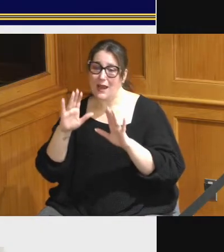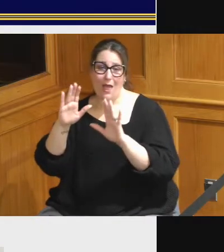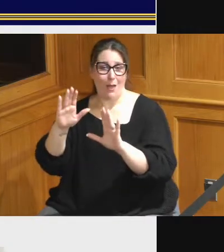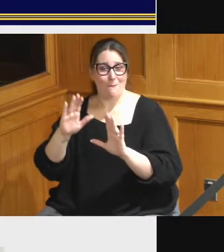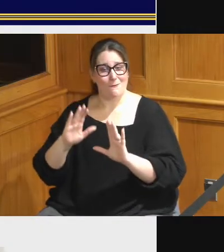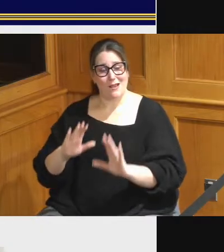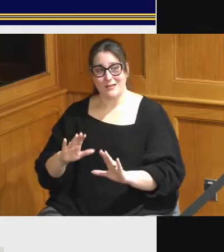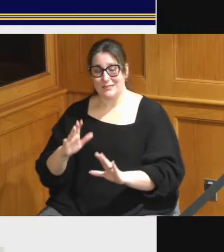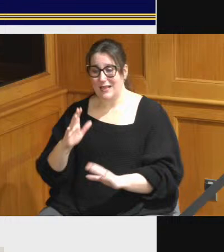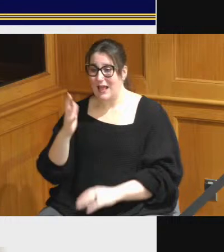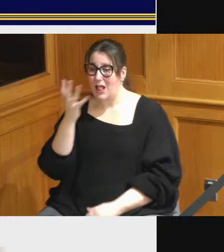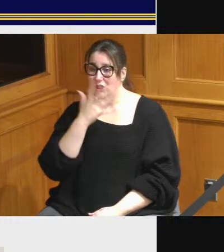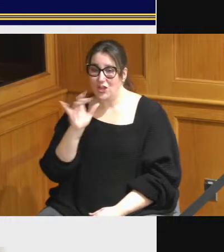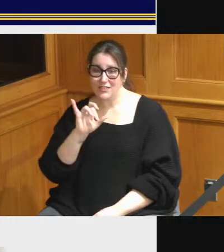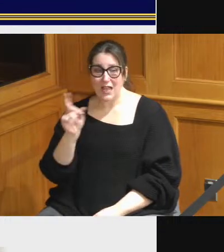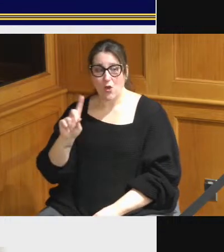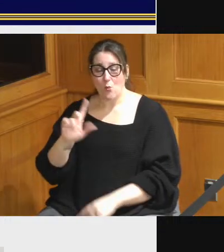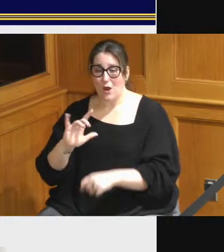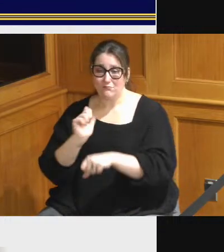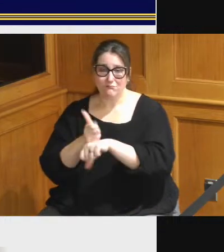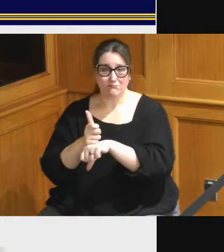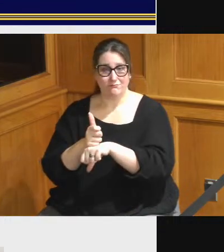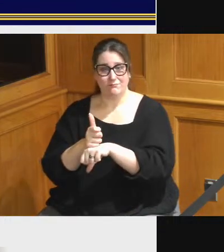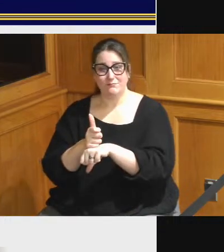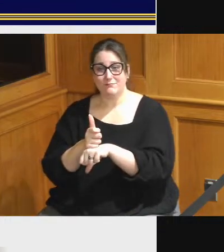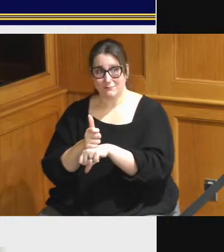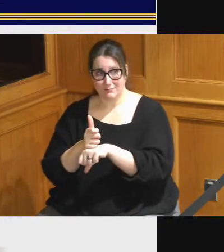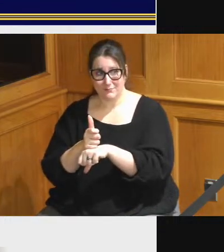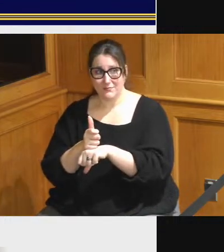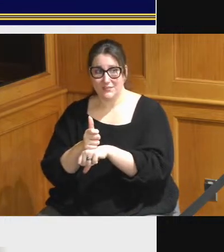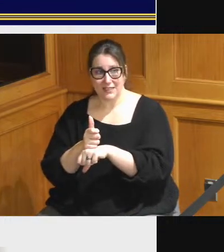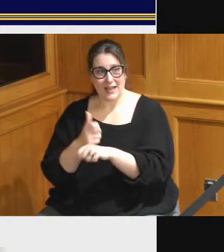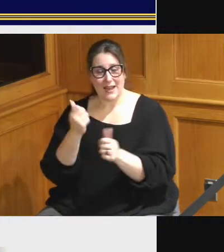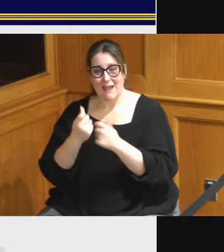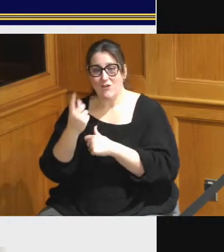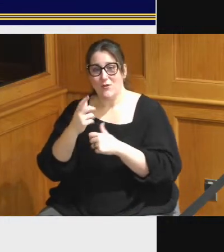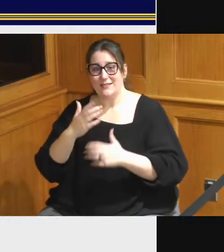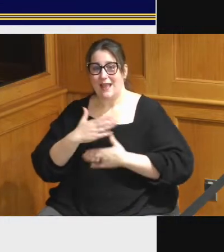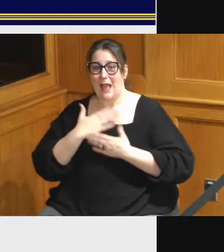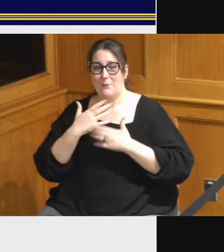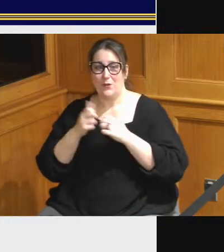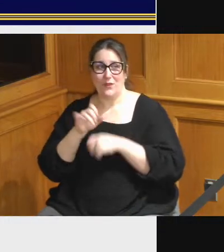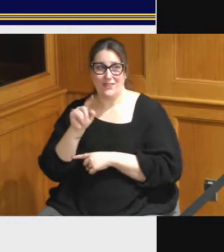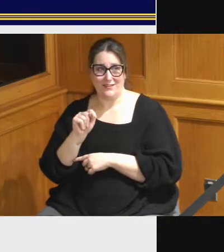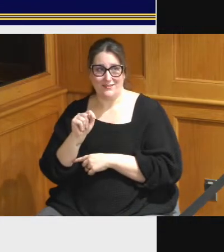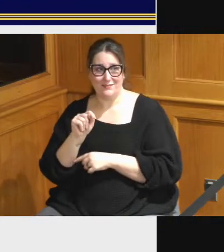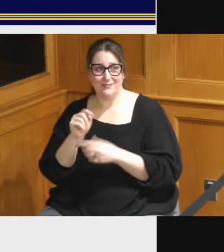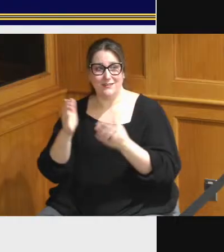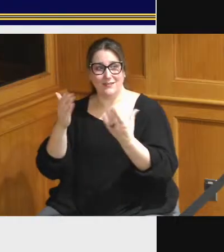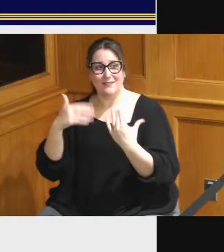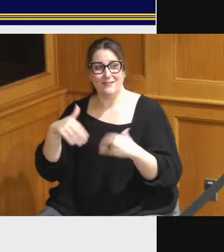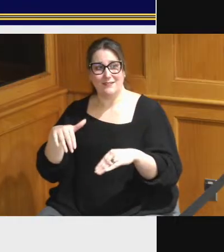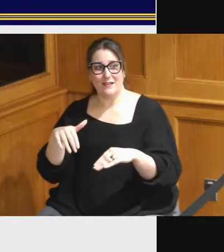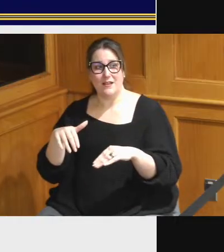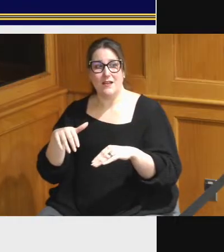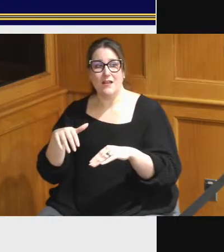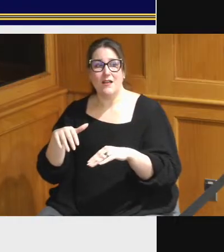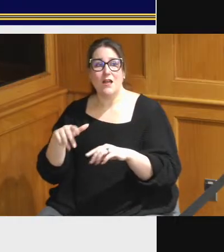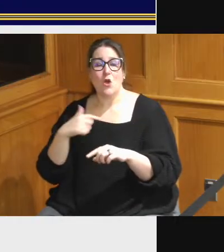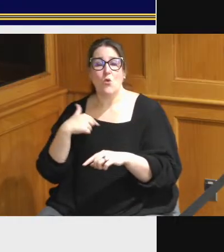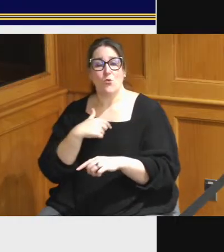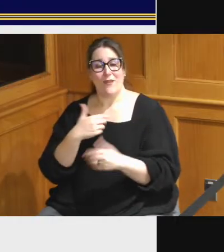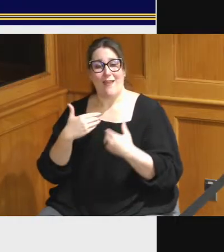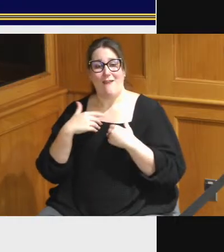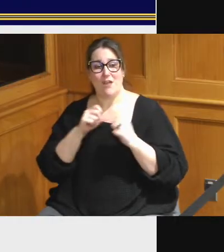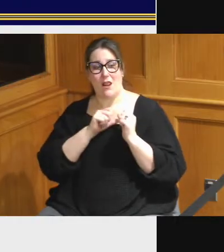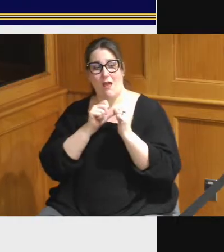where it's going to be, and public's very happy about that. Next, we have an ongoing supportive